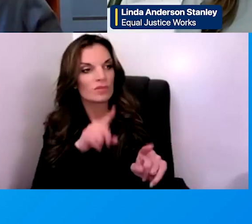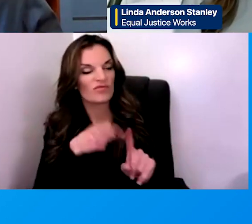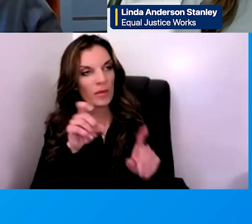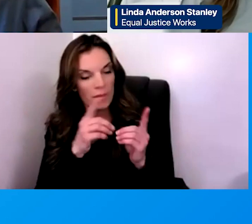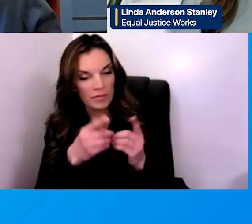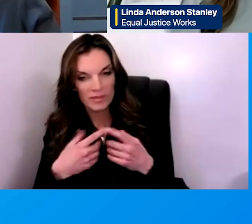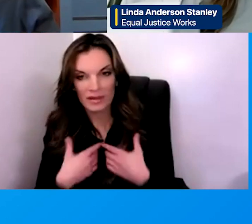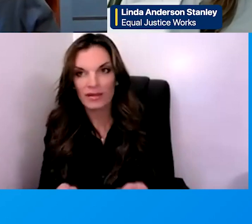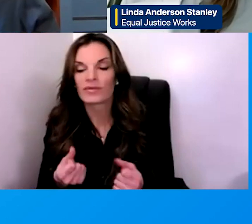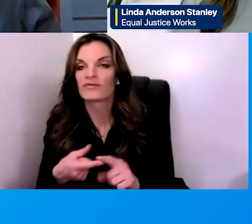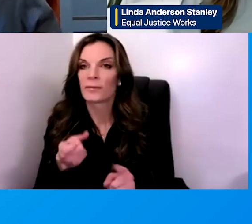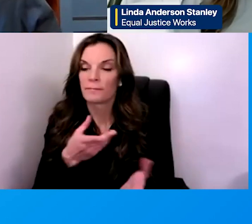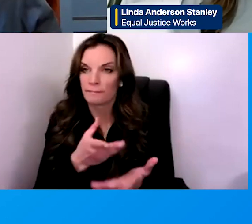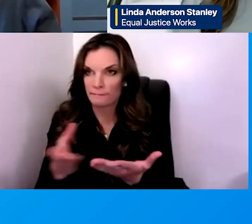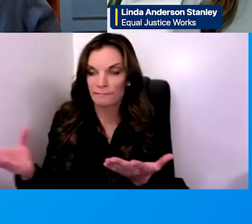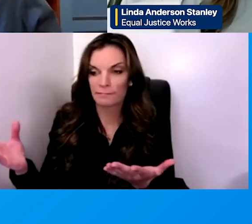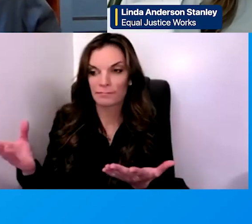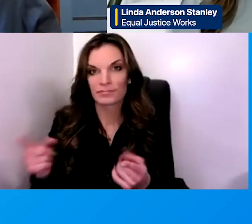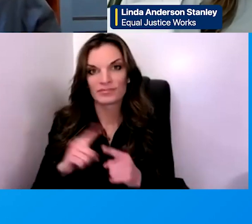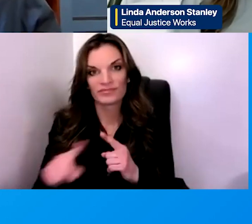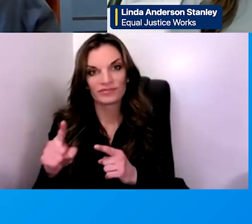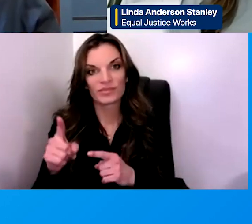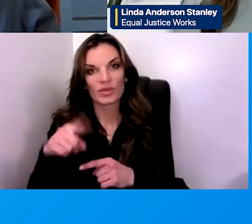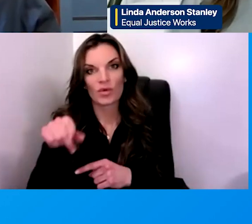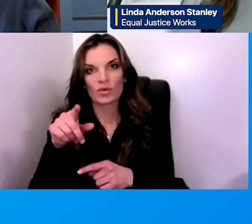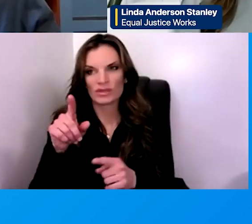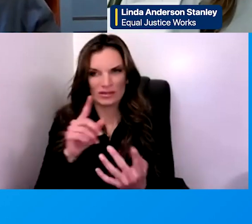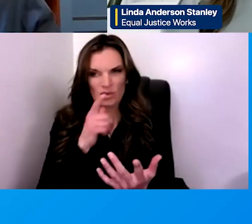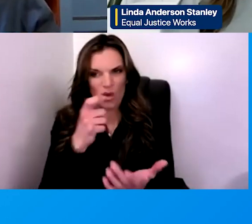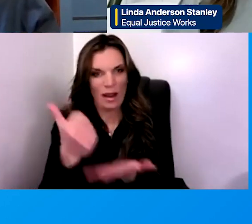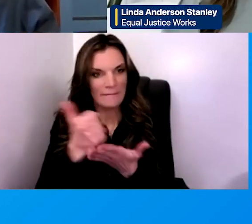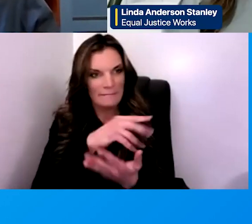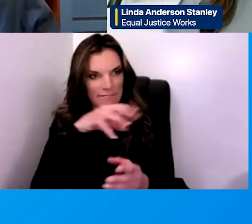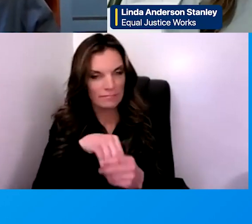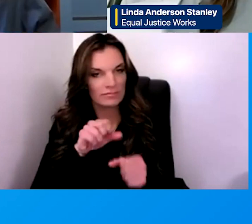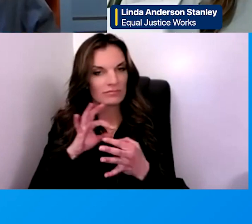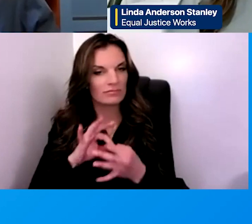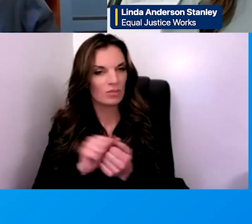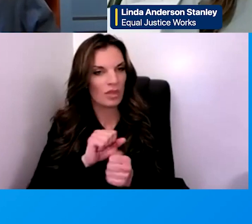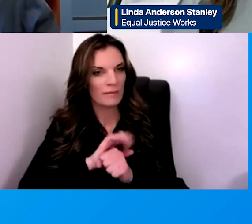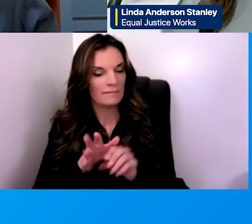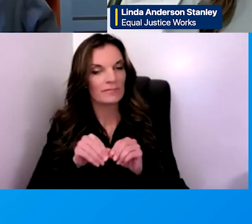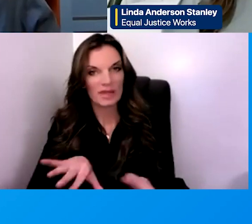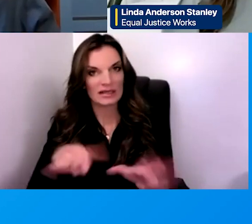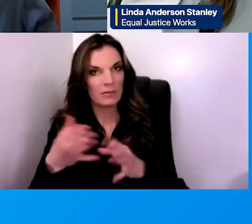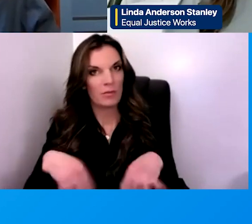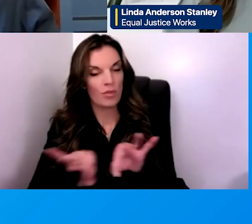from rangers that were helping with all of these different things were critical to everybody's safety and